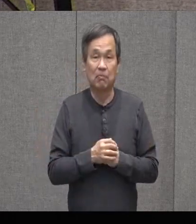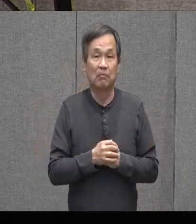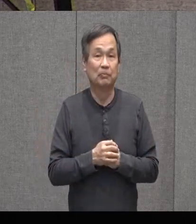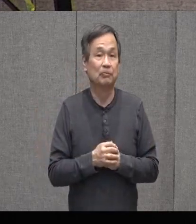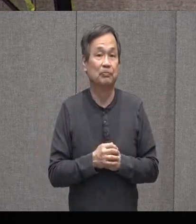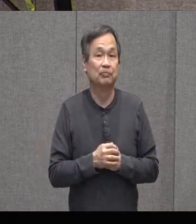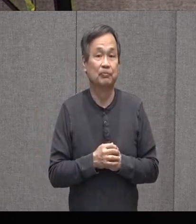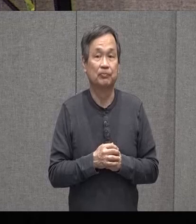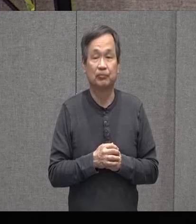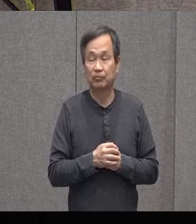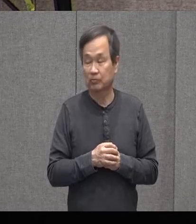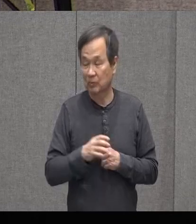So, four, four more.